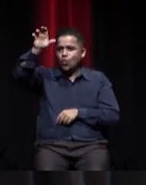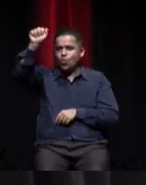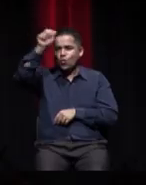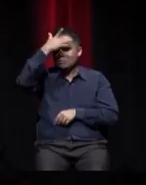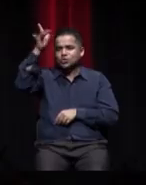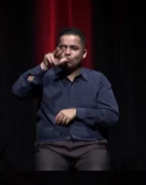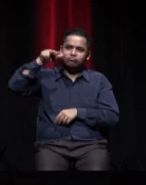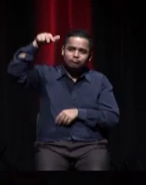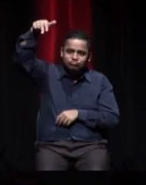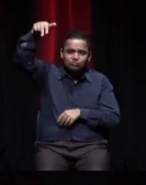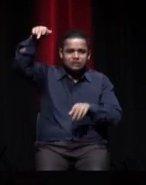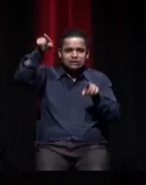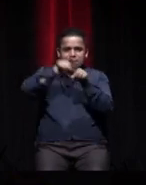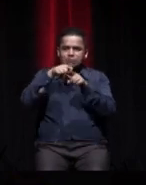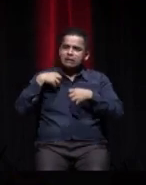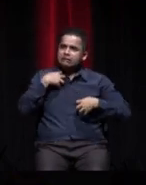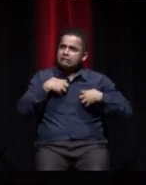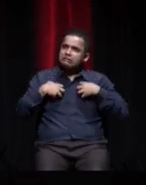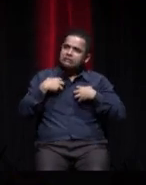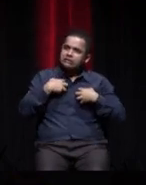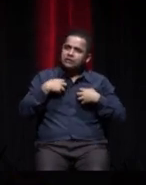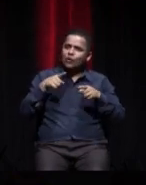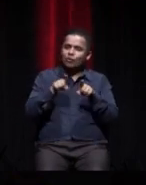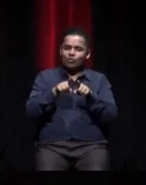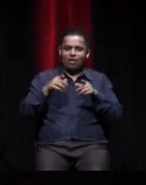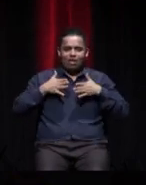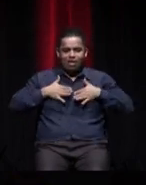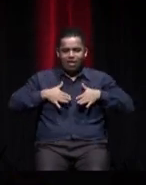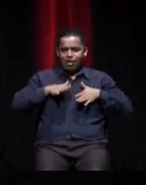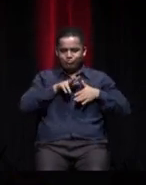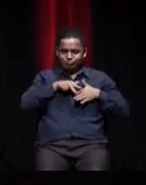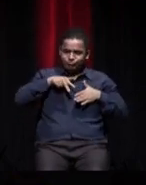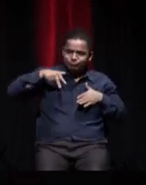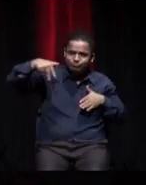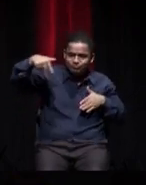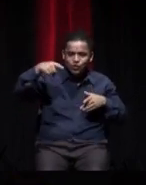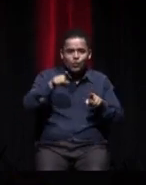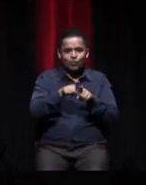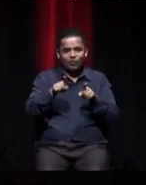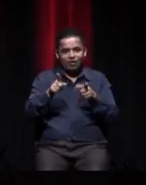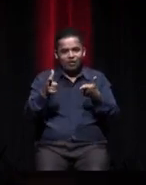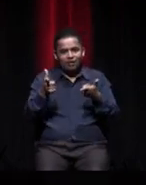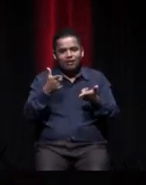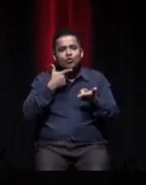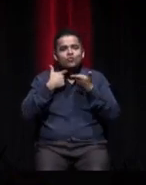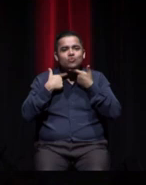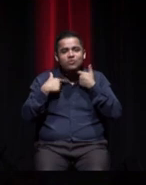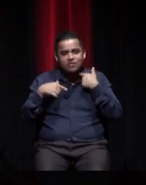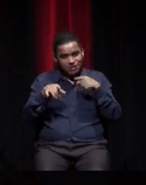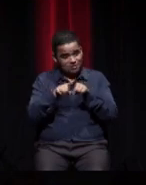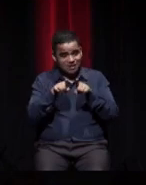Therefore, we also left a comfort zone. I think fear also as desire is exiting a comfort zone.